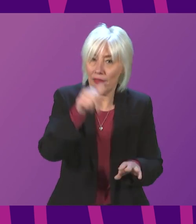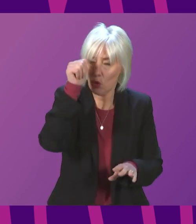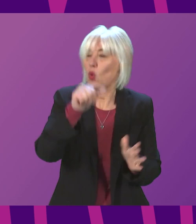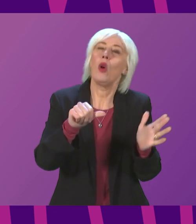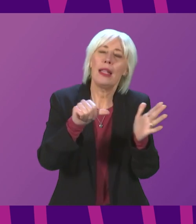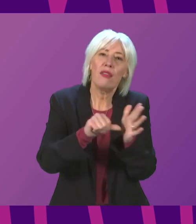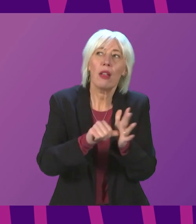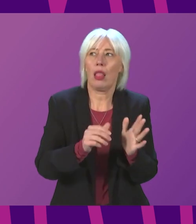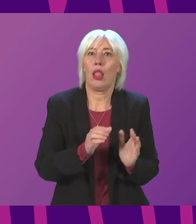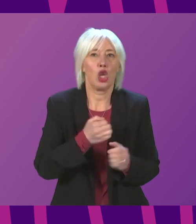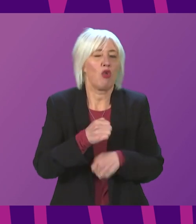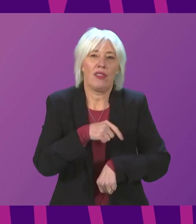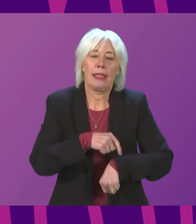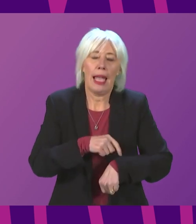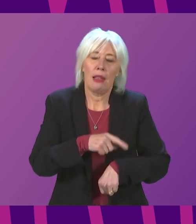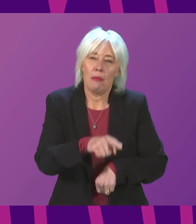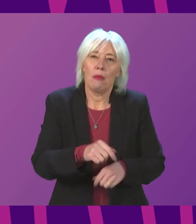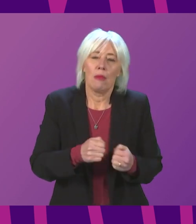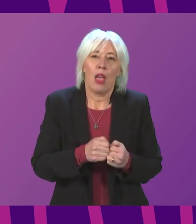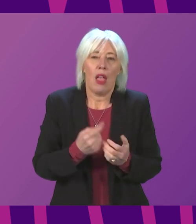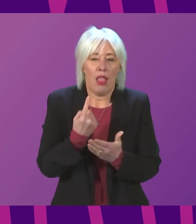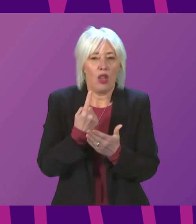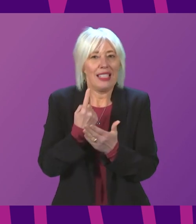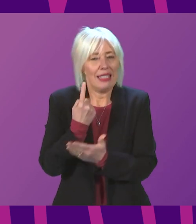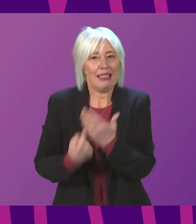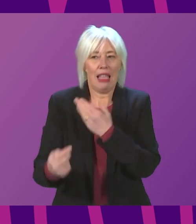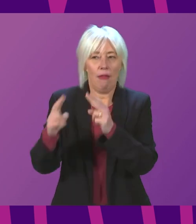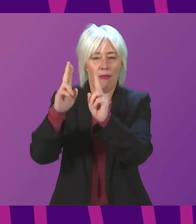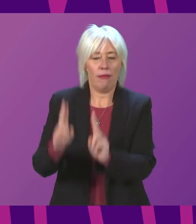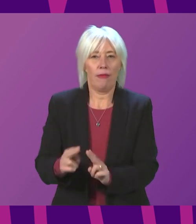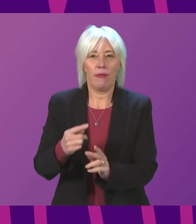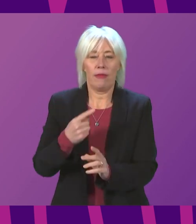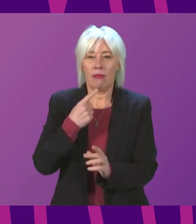and stressful time. The changes to self-isolation that I have announced today will help with